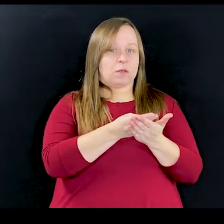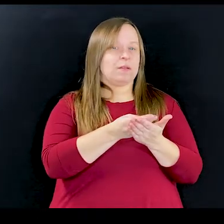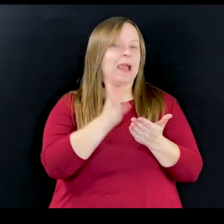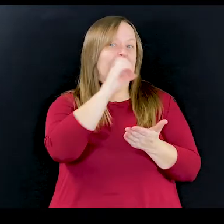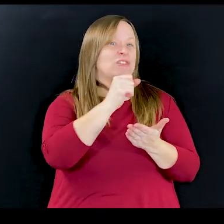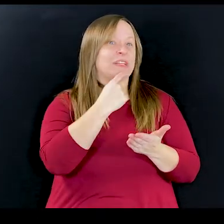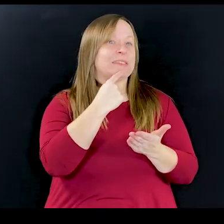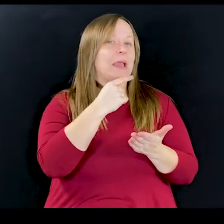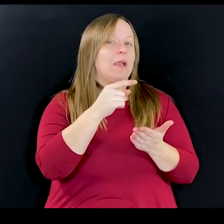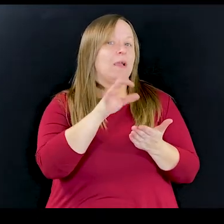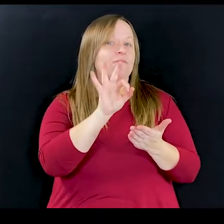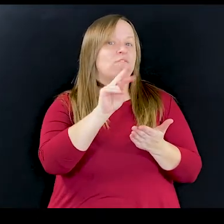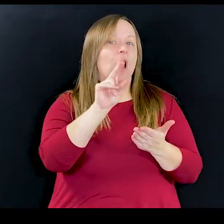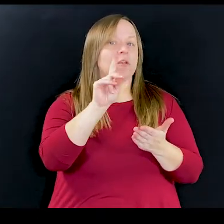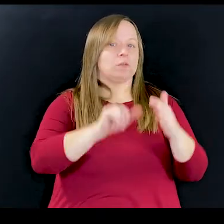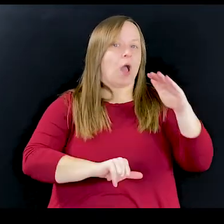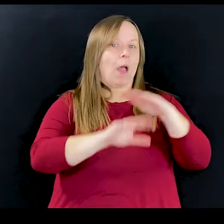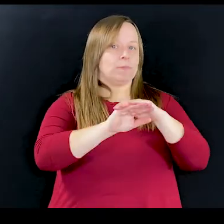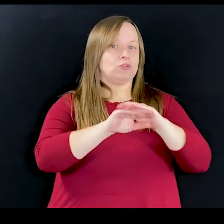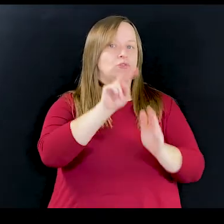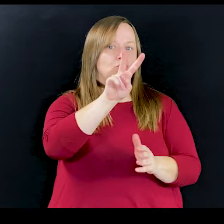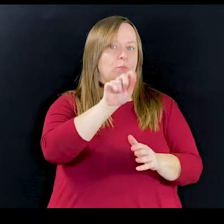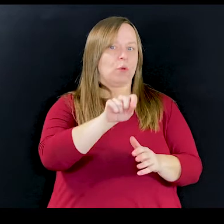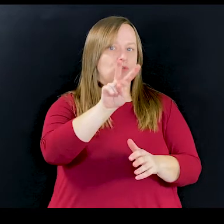or I guess I should say it's a fund that could be funded up